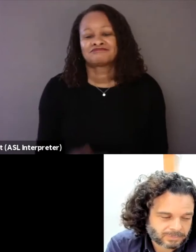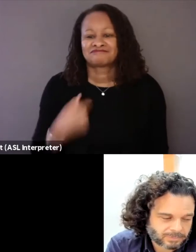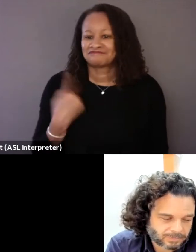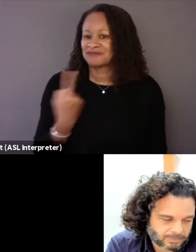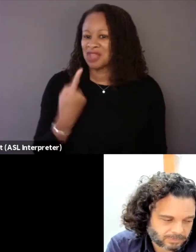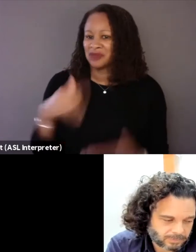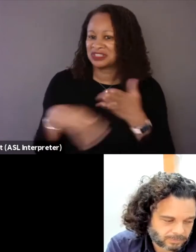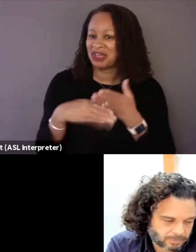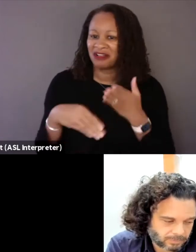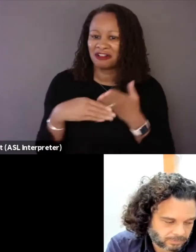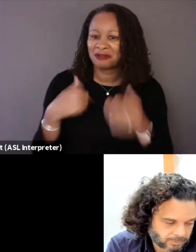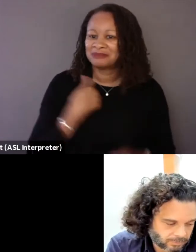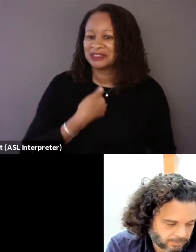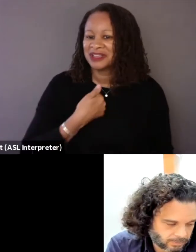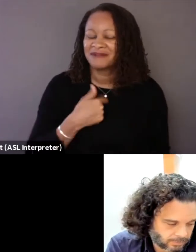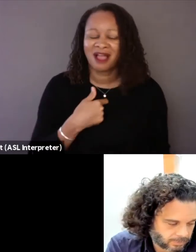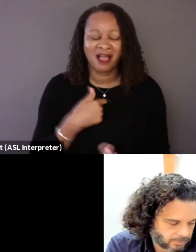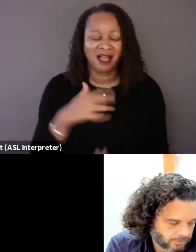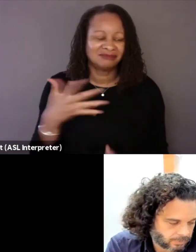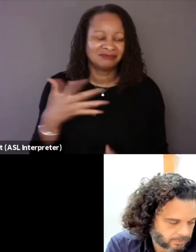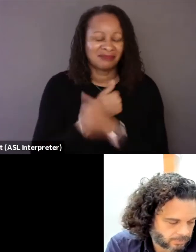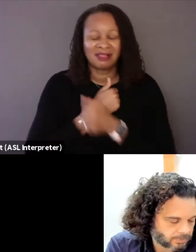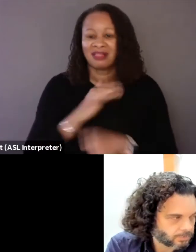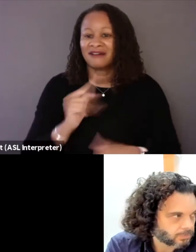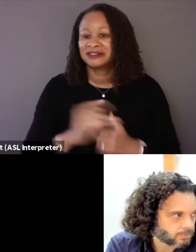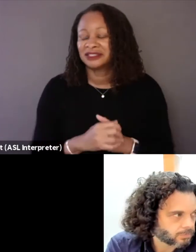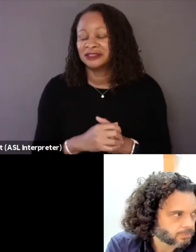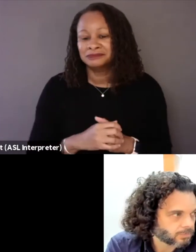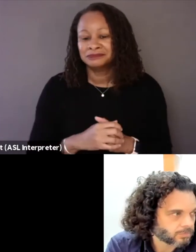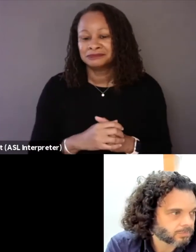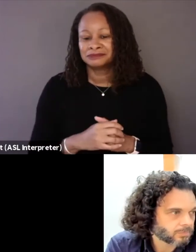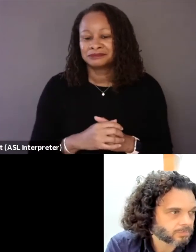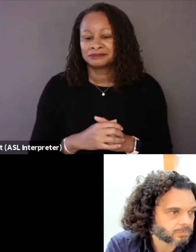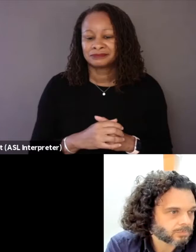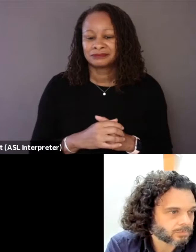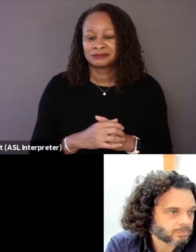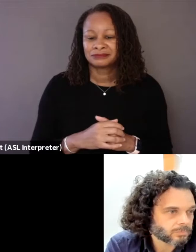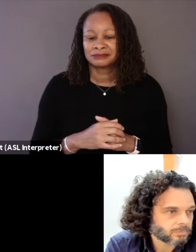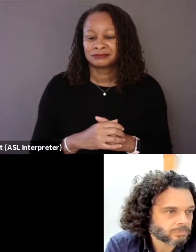I played and I just kind of loved it. And I think it, I don't know, I think it teaches you